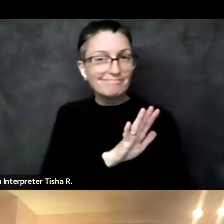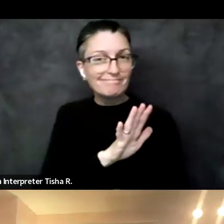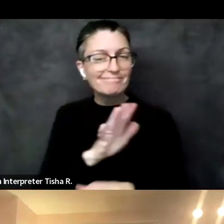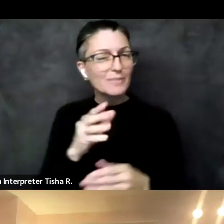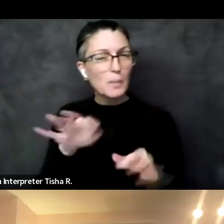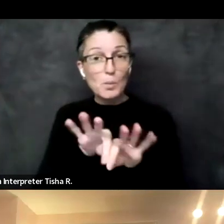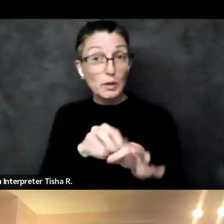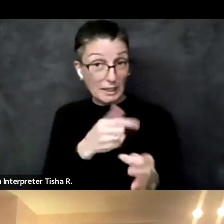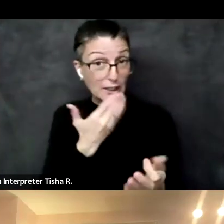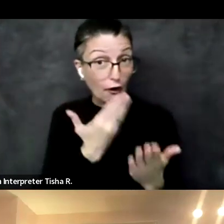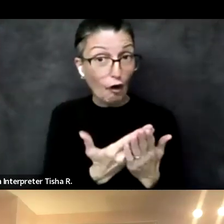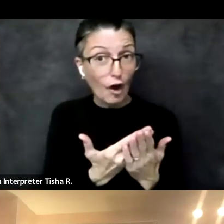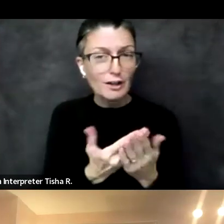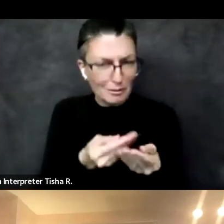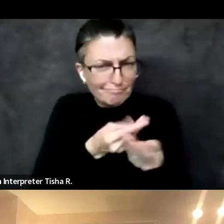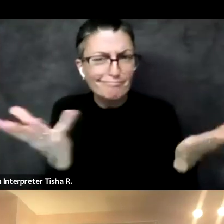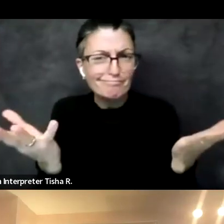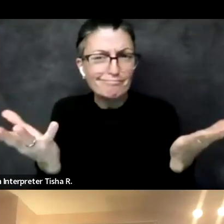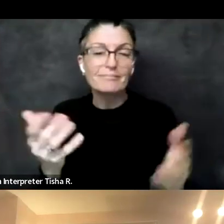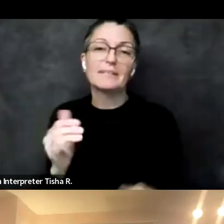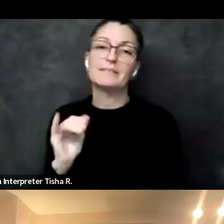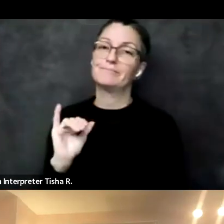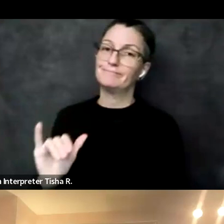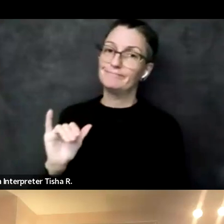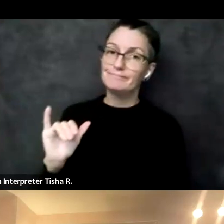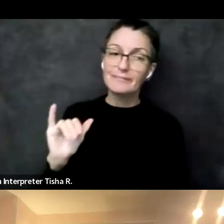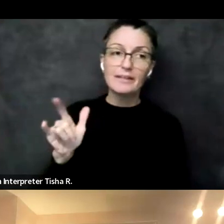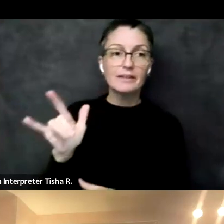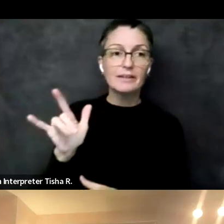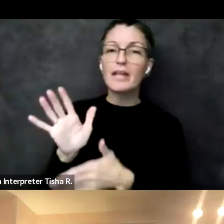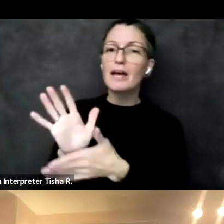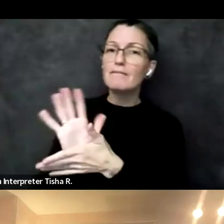and letting films, you know, leave the hard drive,